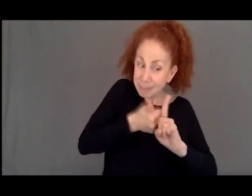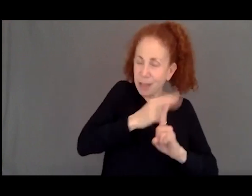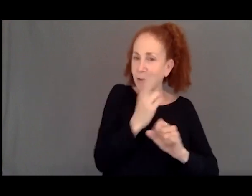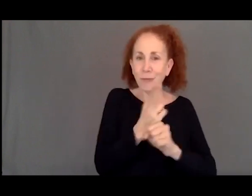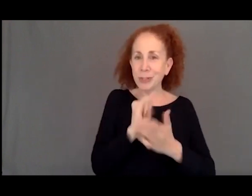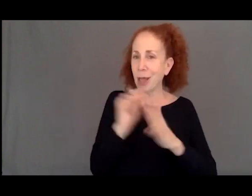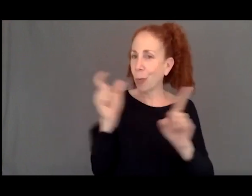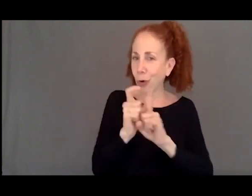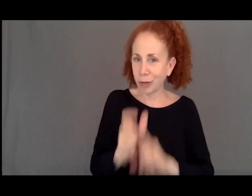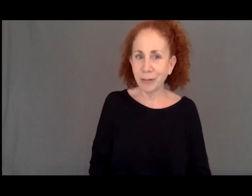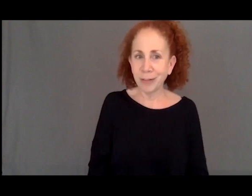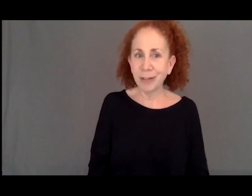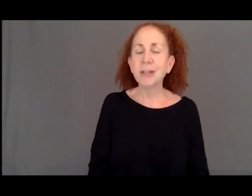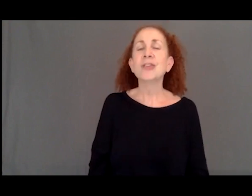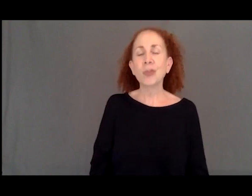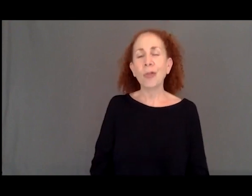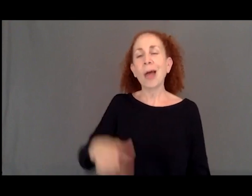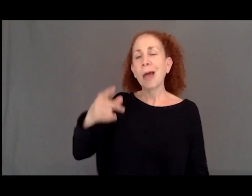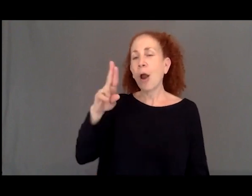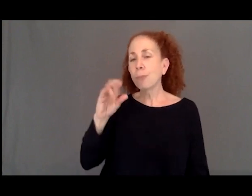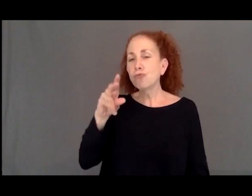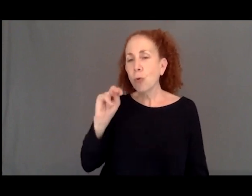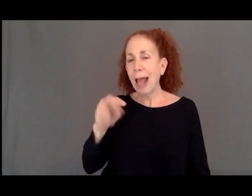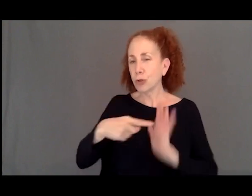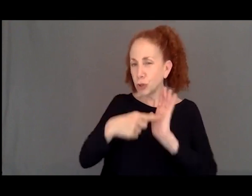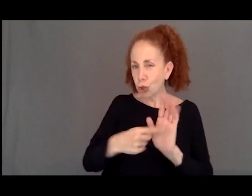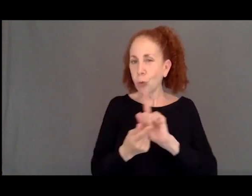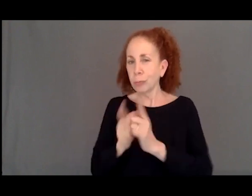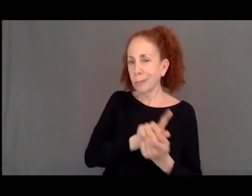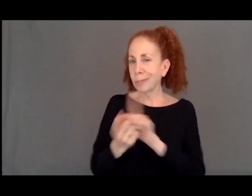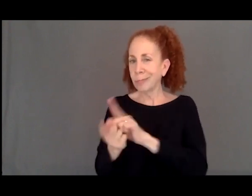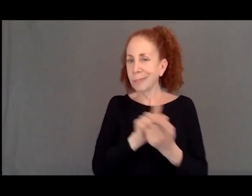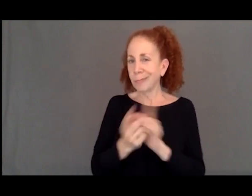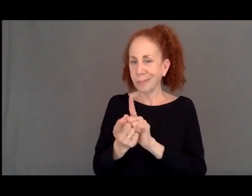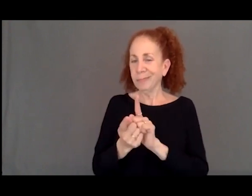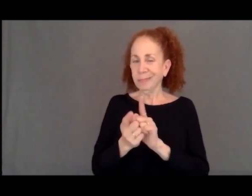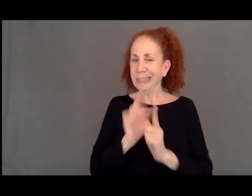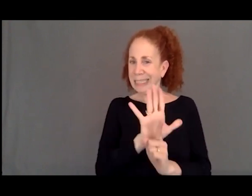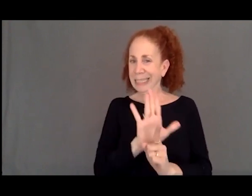And so the shifts in pronouns are expressive of the damage that he's undergone